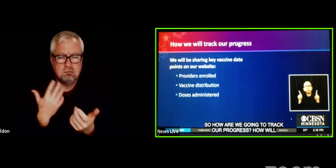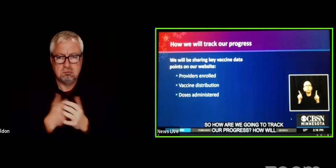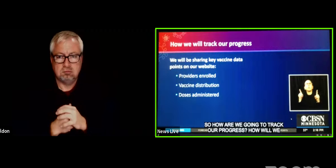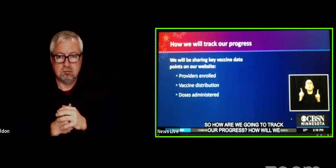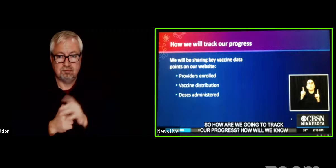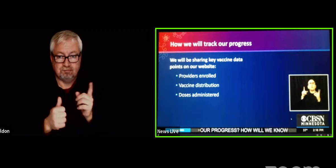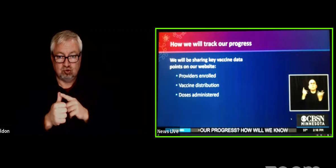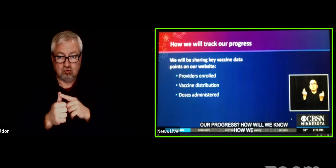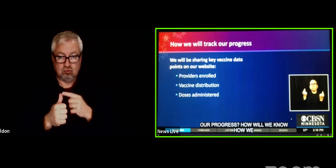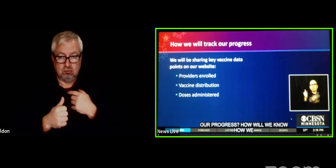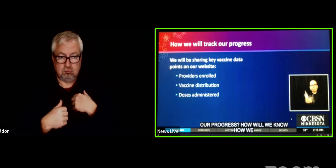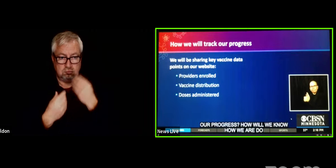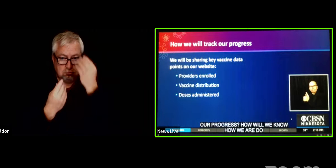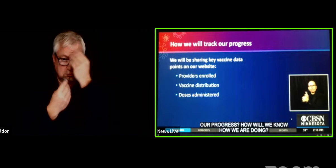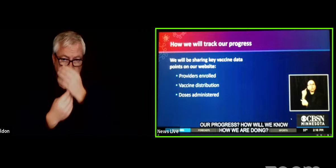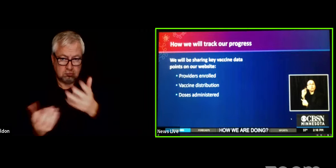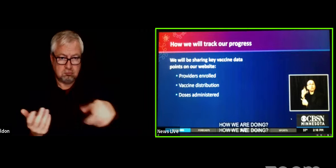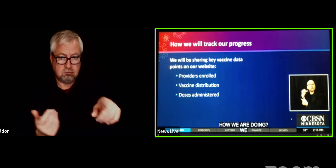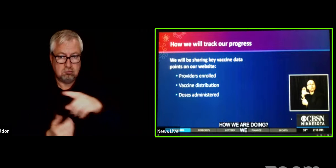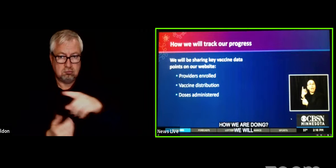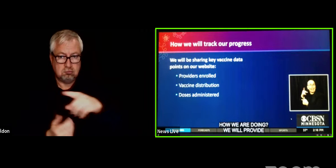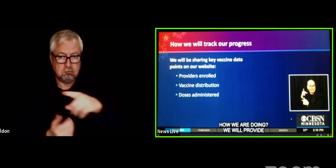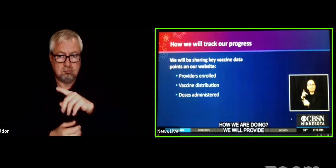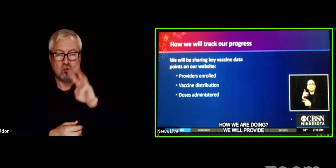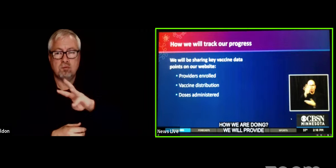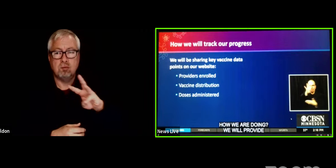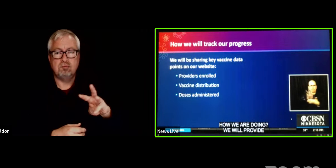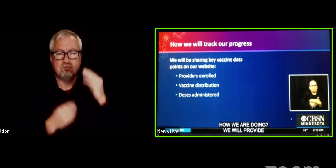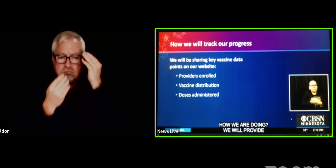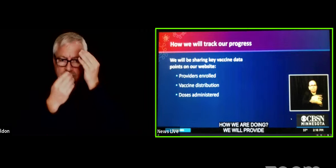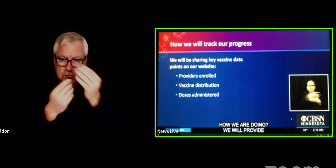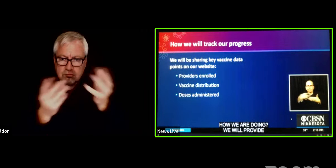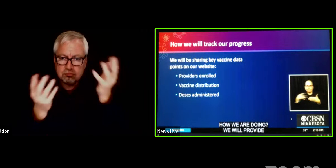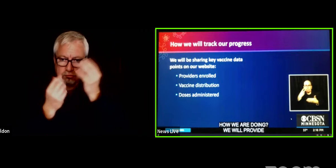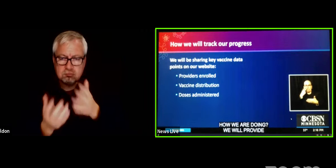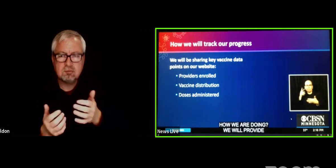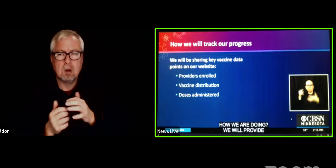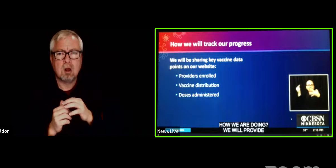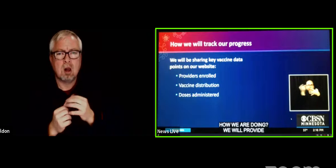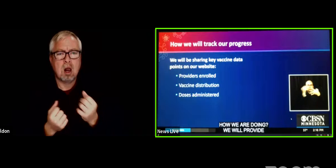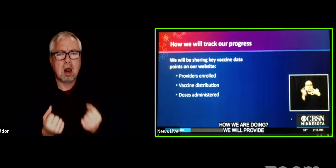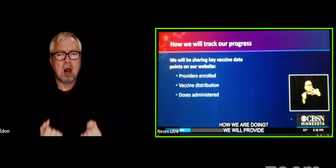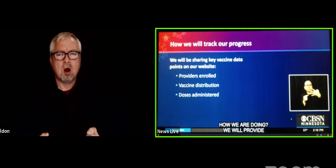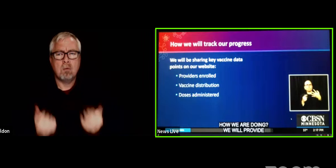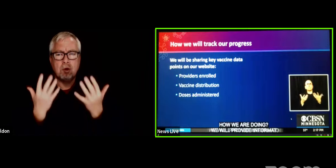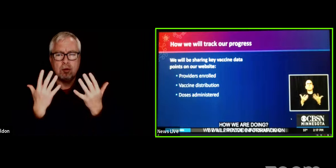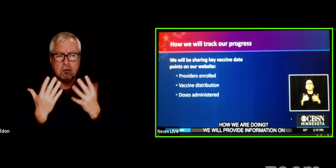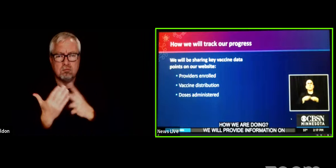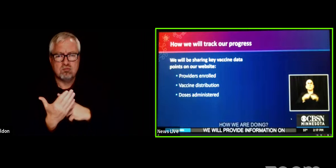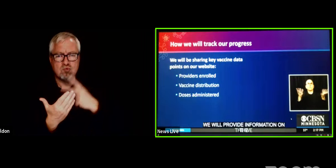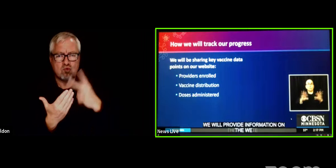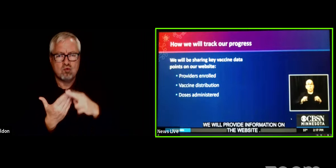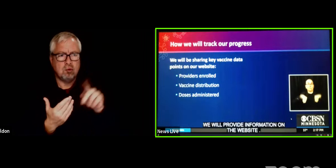WE'LL BE LETTING YOU KNOW HOW MANY PROVIDERS WE HAVE ENROLLED. WHAT ARE VACCINE DISTRIBUTION LOOKS LIKE BOTH BY